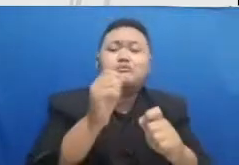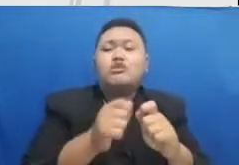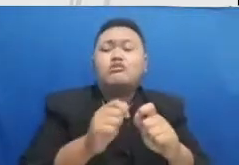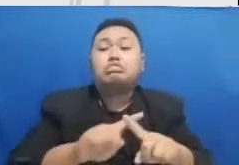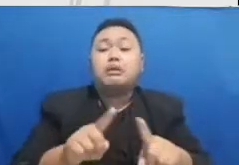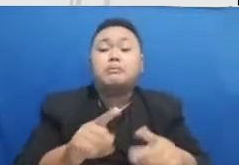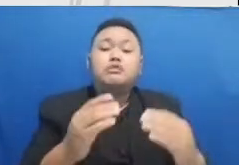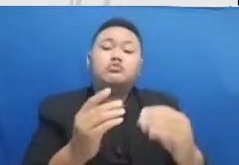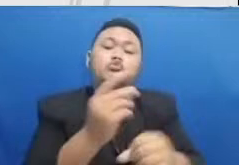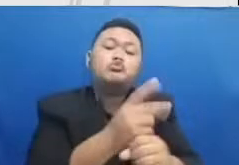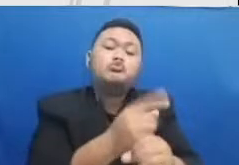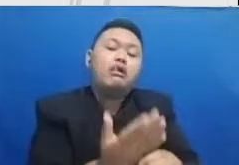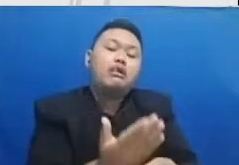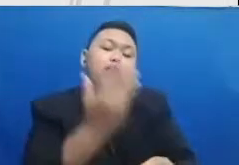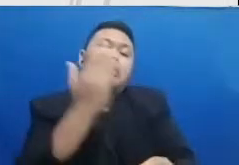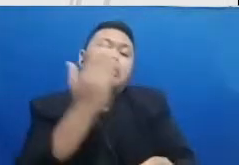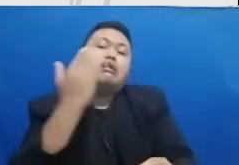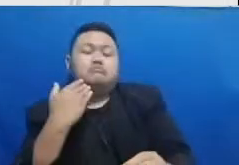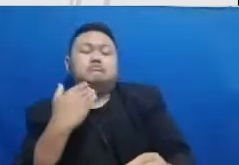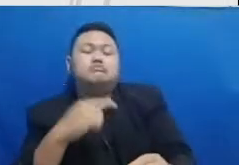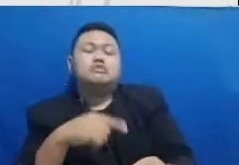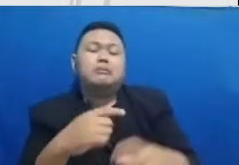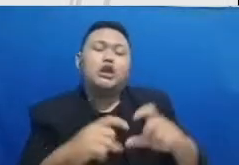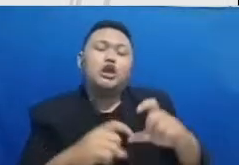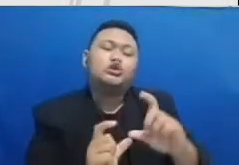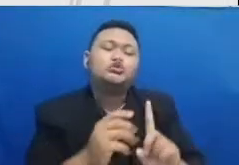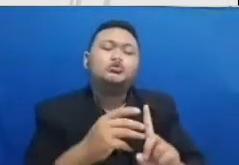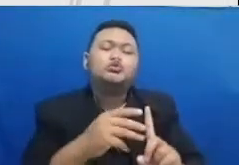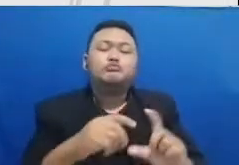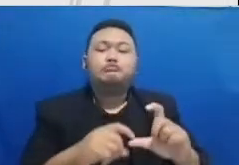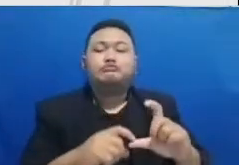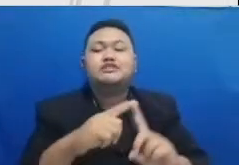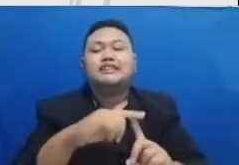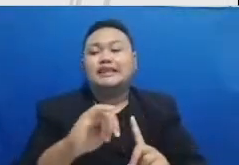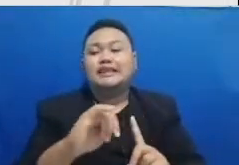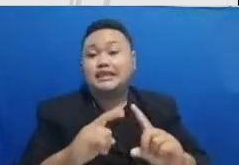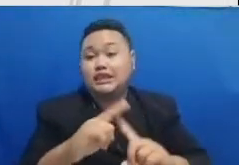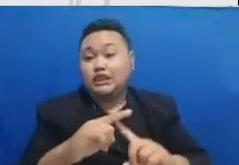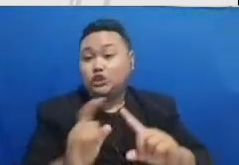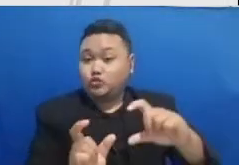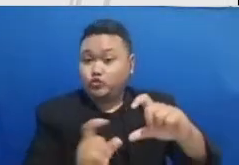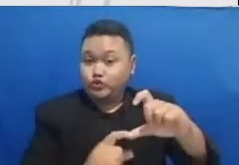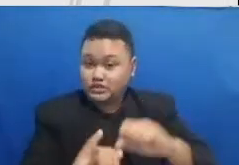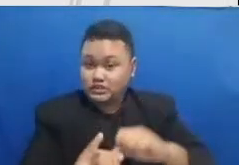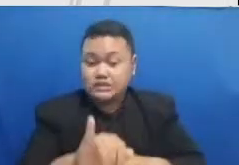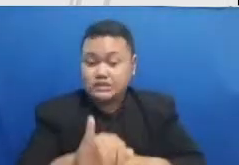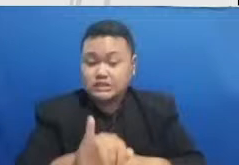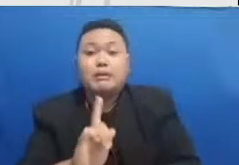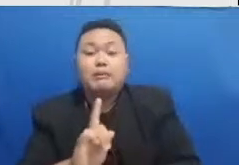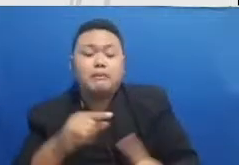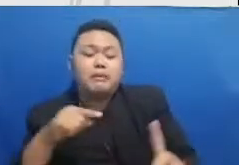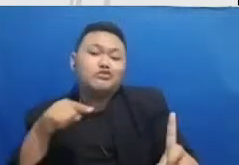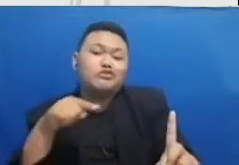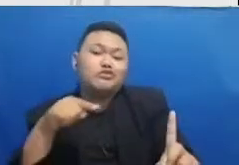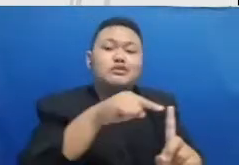substitutions because to achieve modifications, group maturity is needed. Later, we will discuss